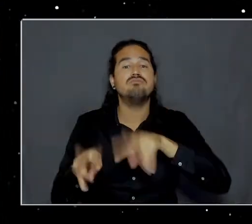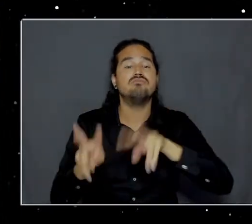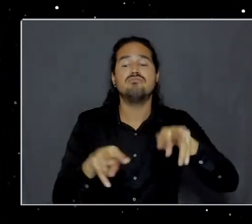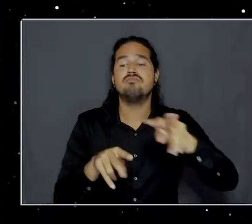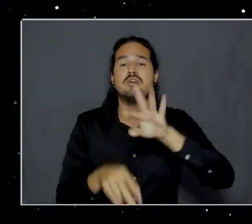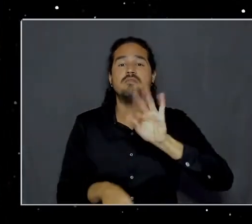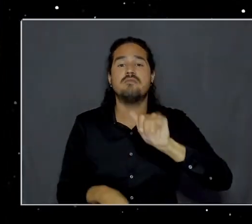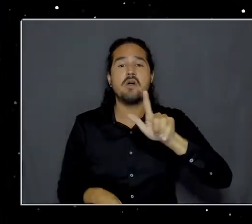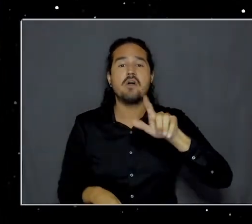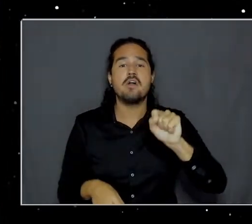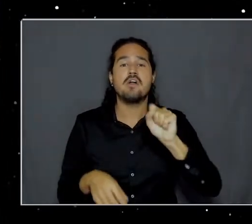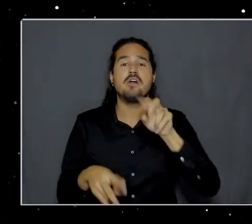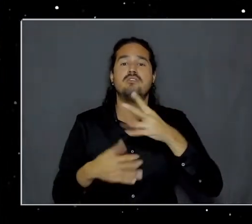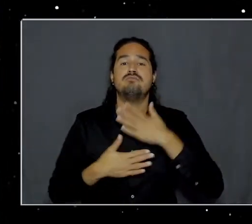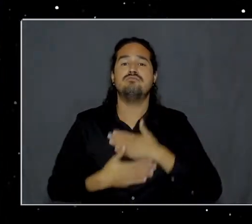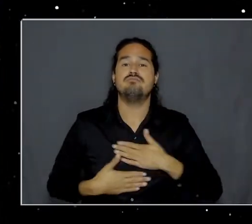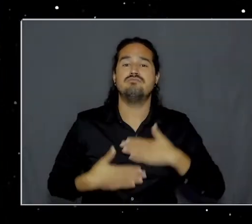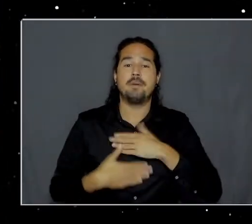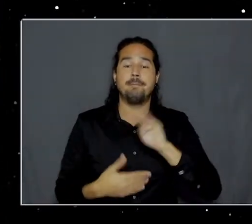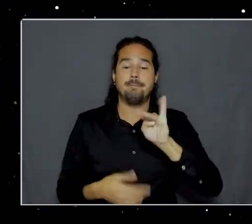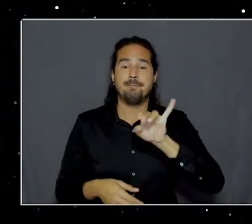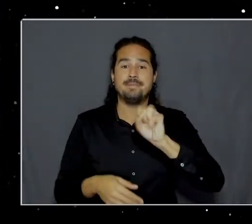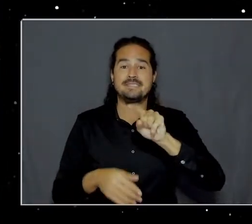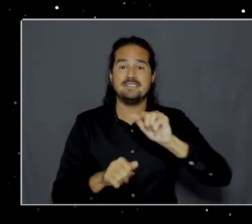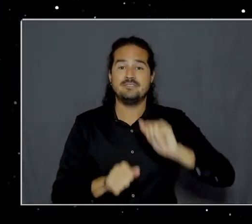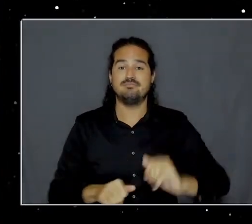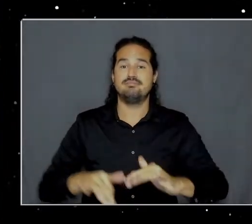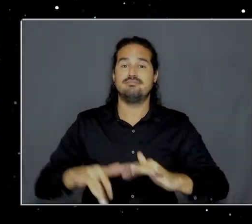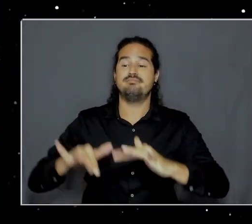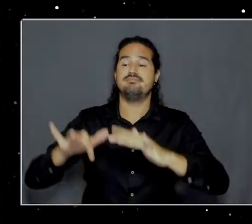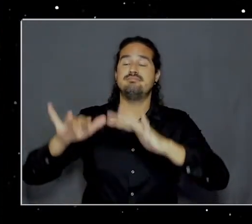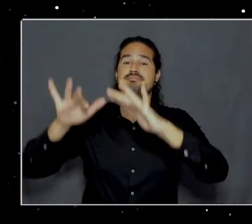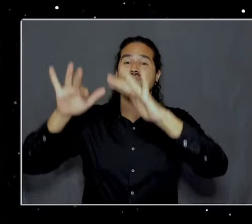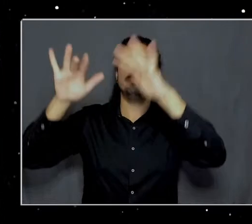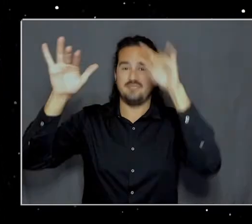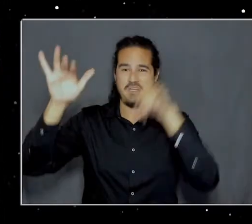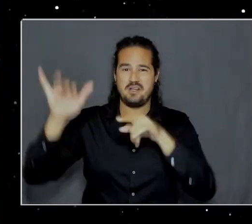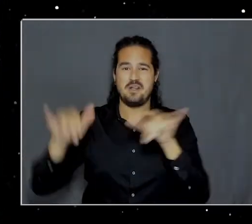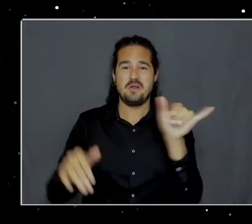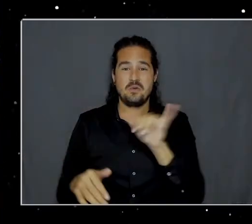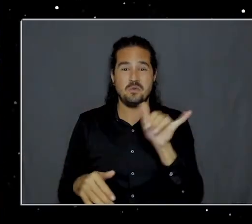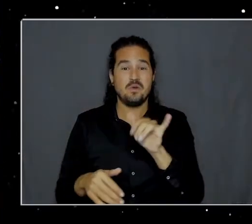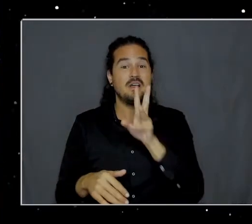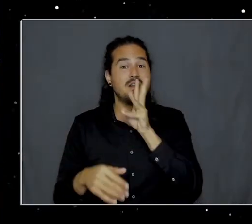DISTURBS THE FALLS AND THE SACRED MIST THAT RISES FROM THAT PLUNGE POOL, AS WELL AS FROM THE